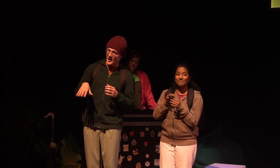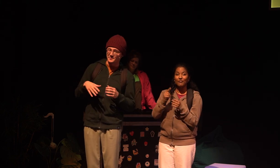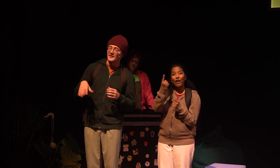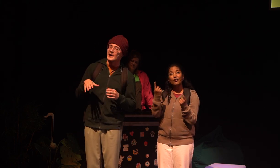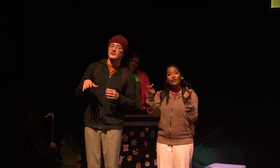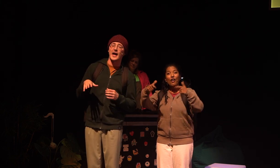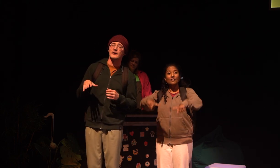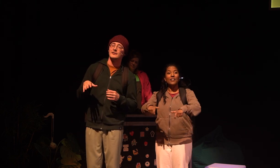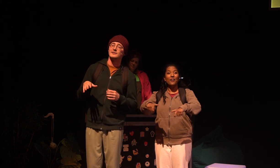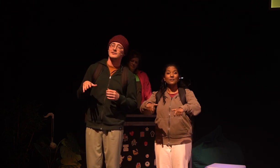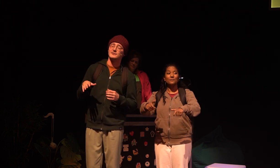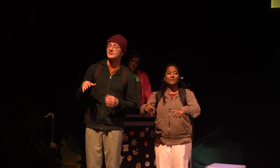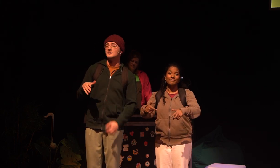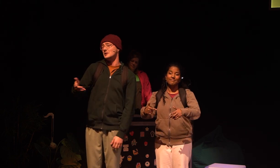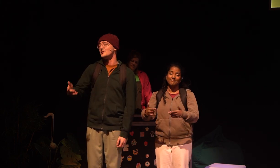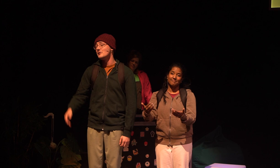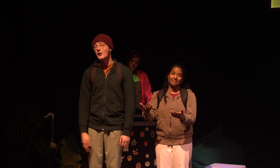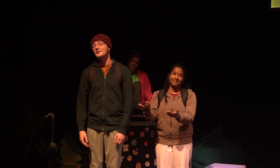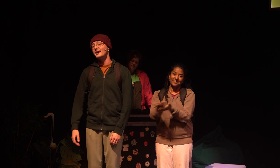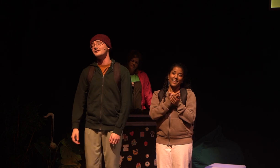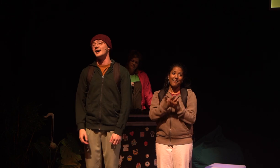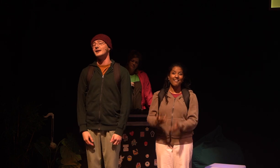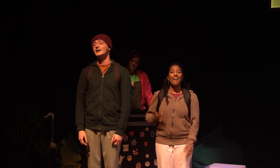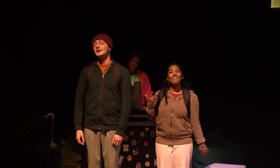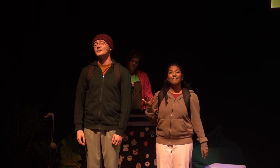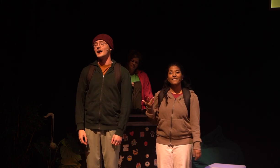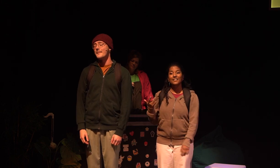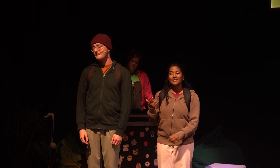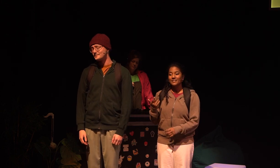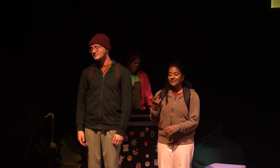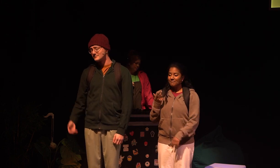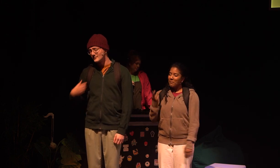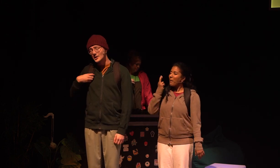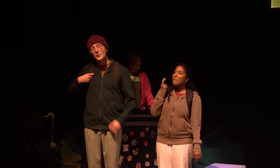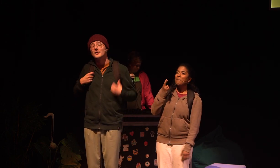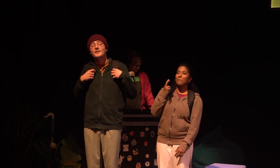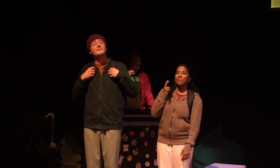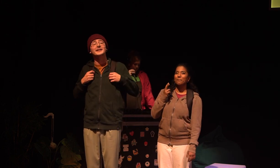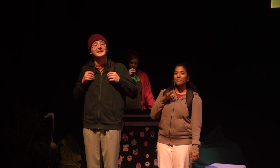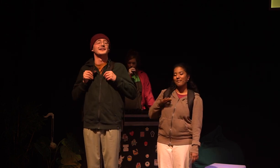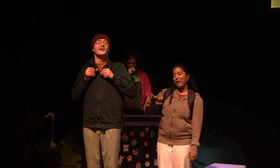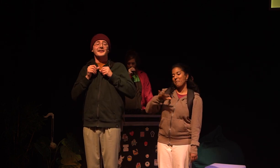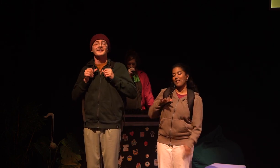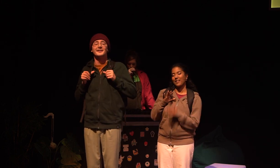first bit of the lockdown, it was a real lifesaver. Became one of the family.